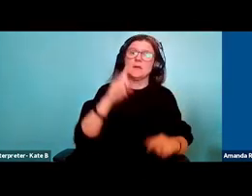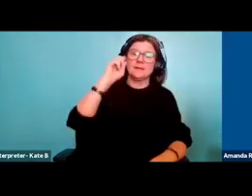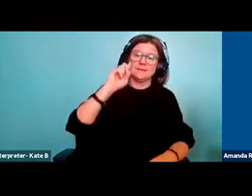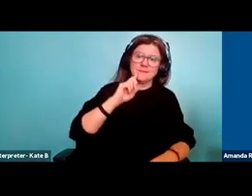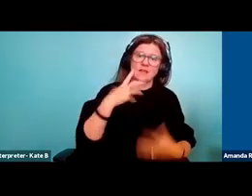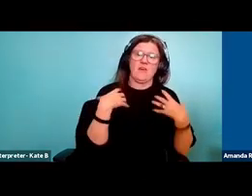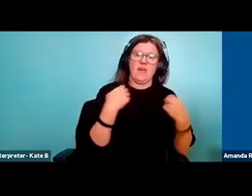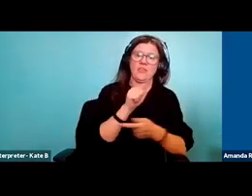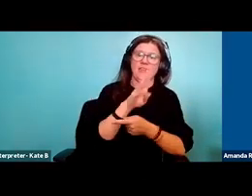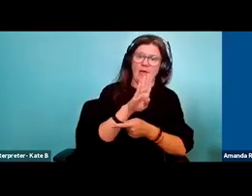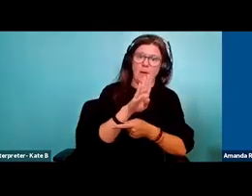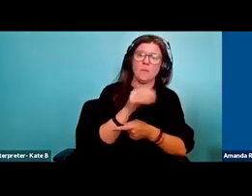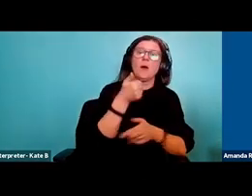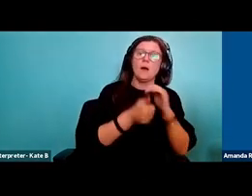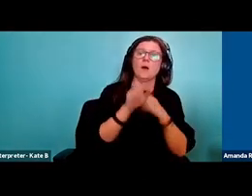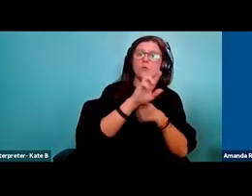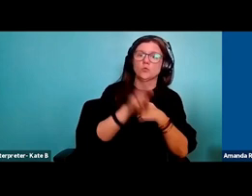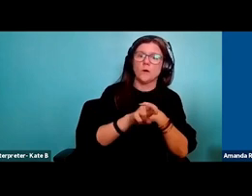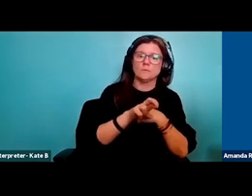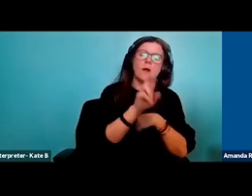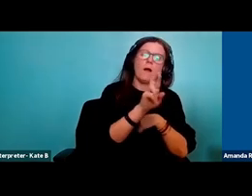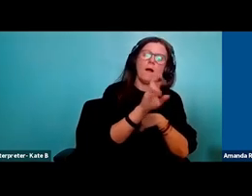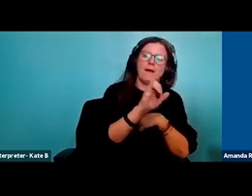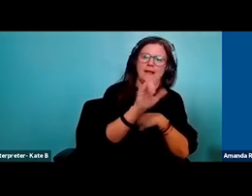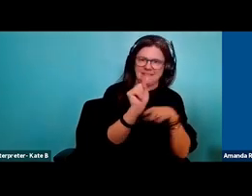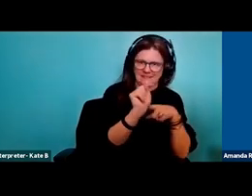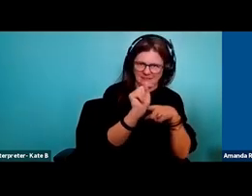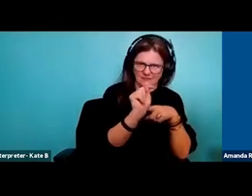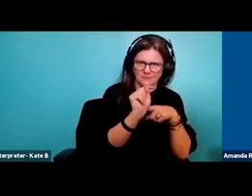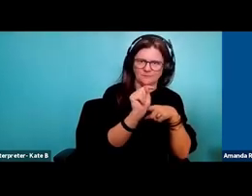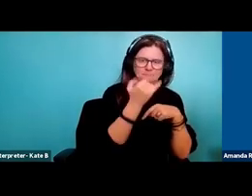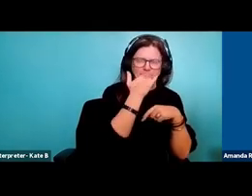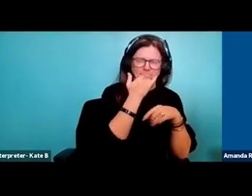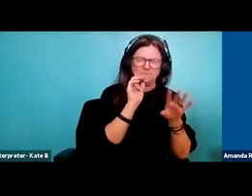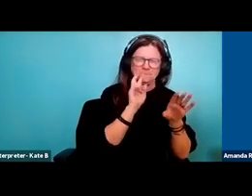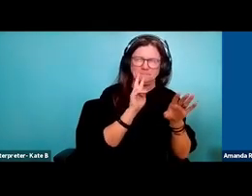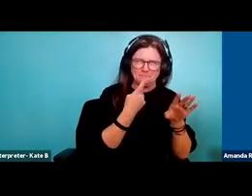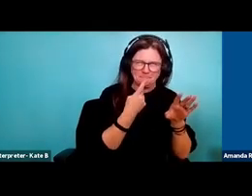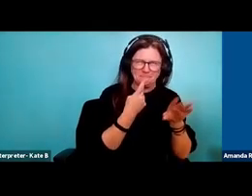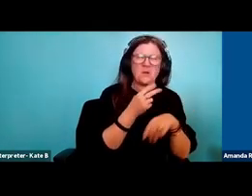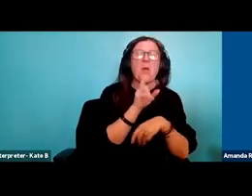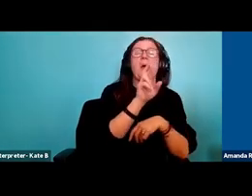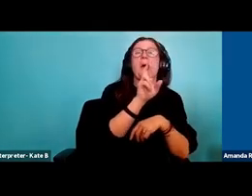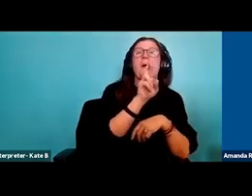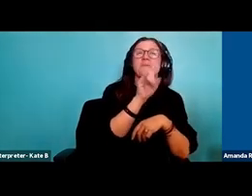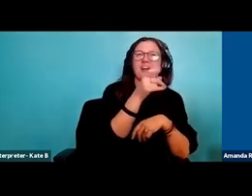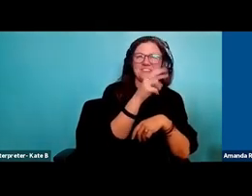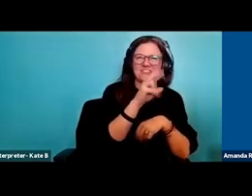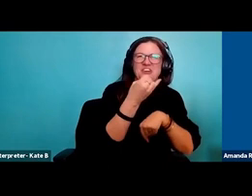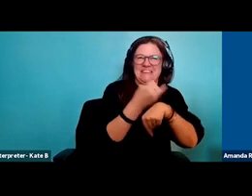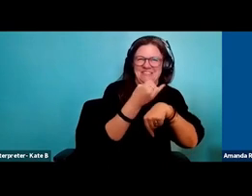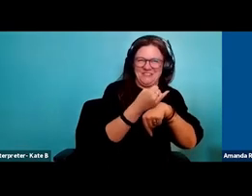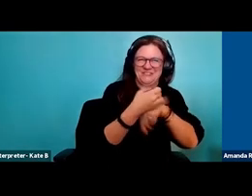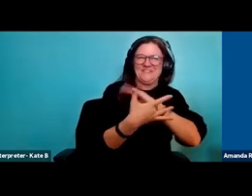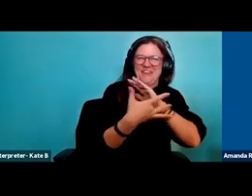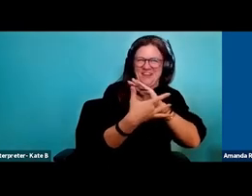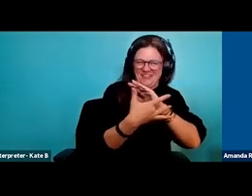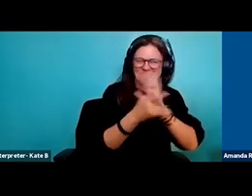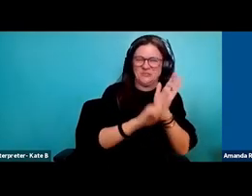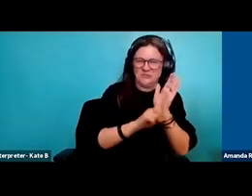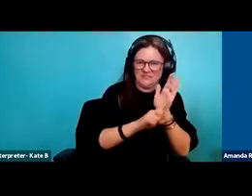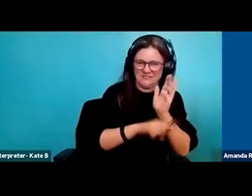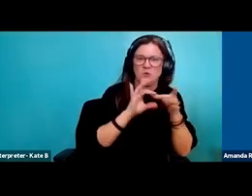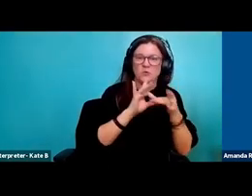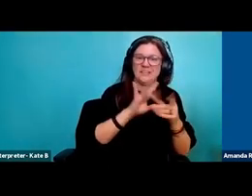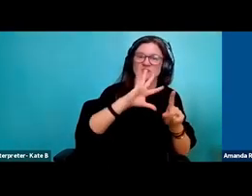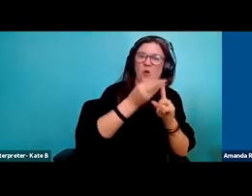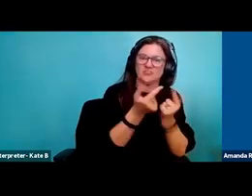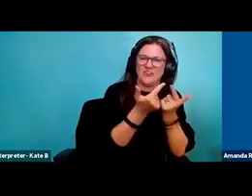Lab at the Rochester Institute of Technology Research Center Culture and Language. There